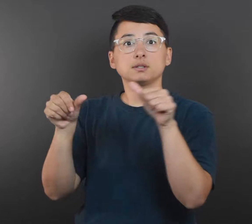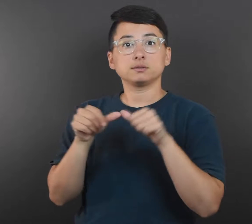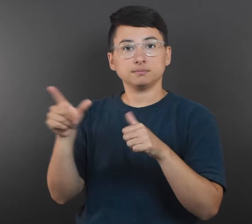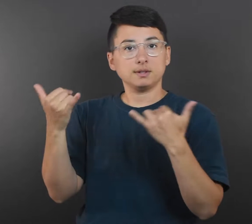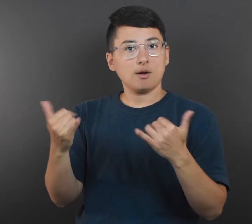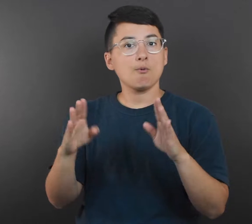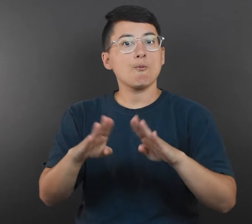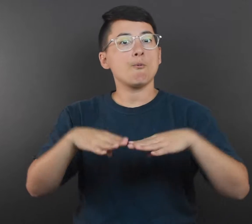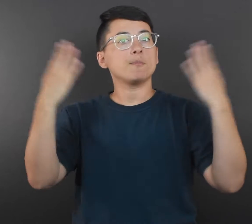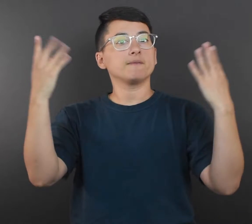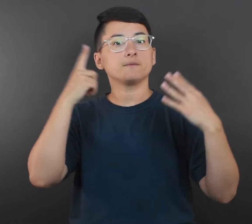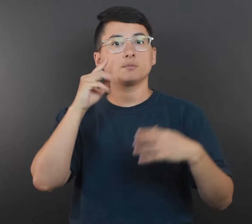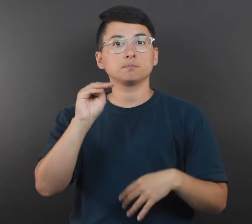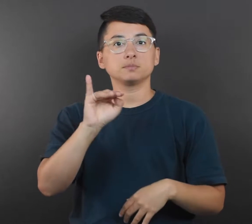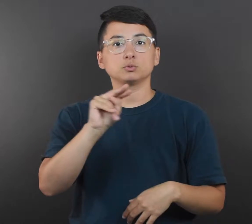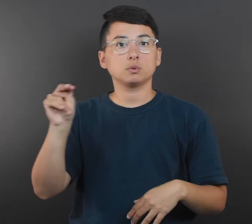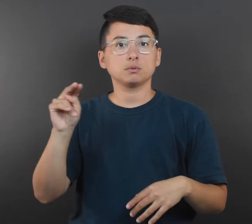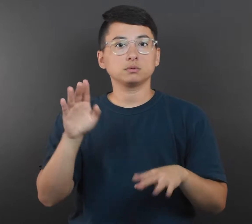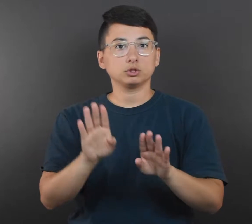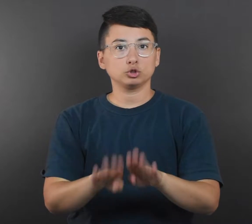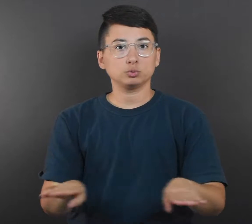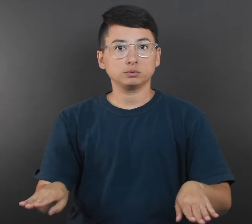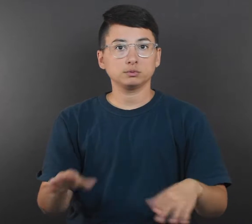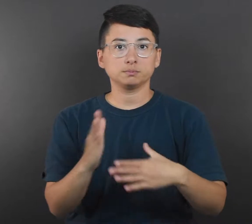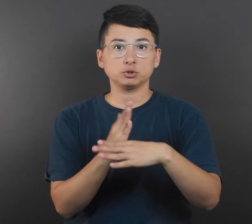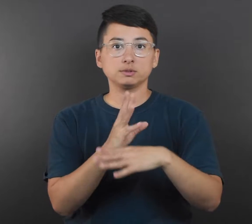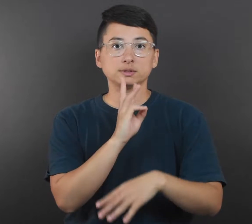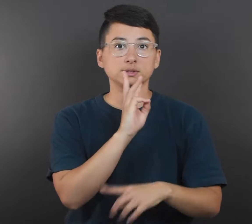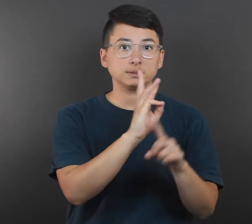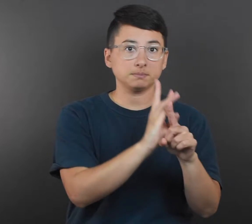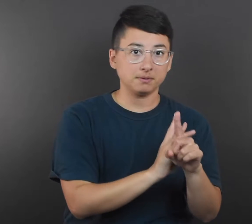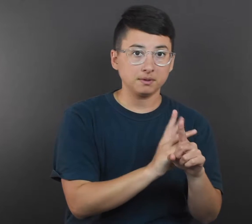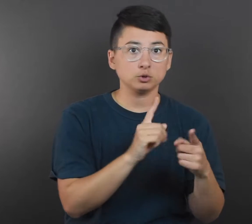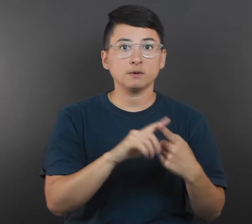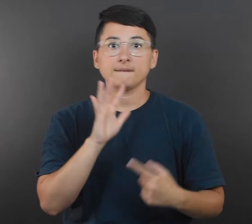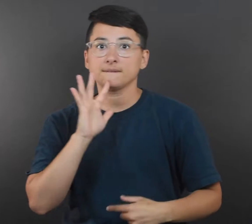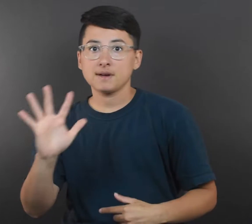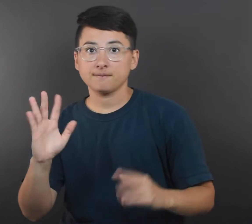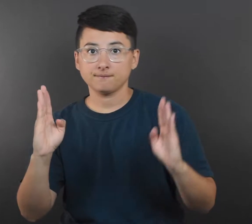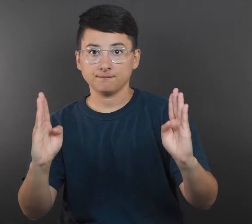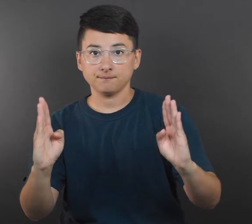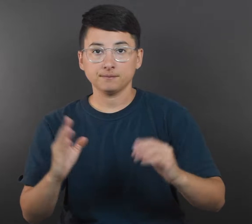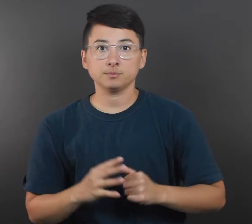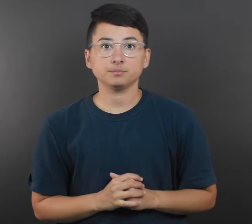vaccination site are now open for Minnesota children between 6 months and 5 years old.